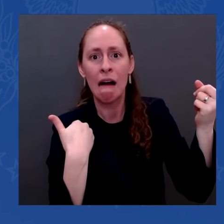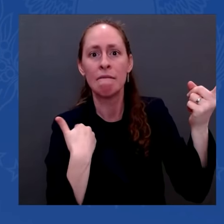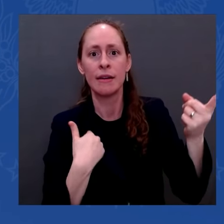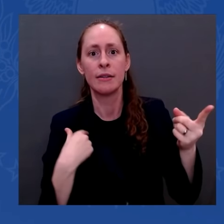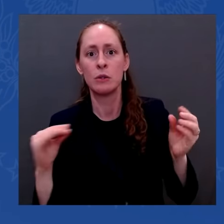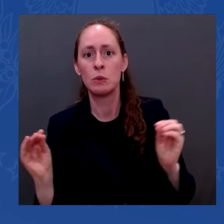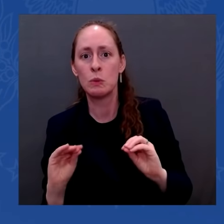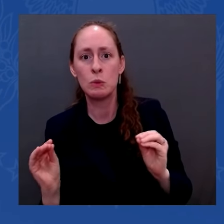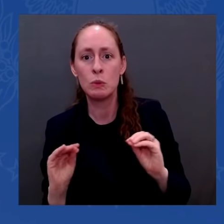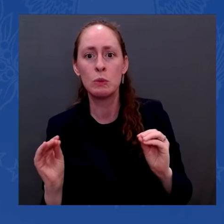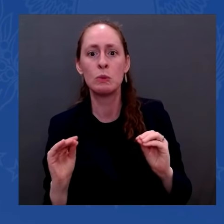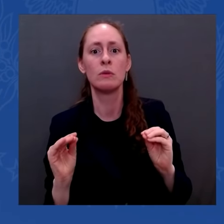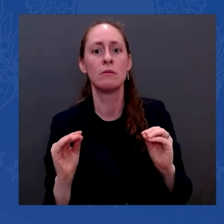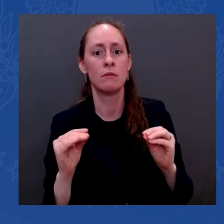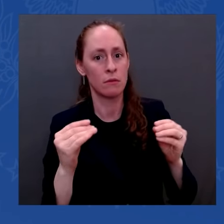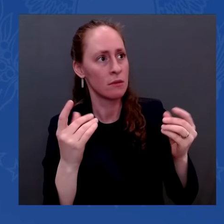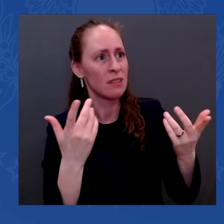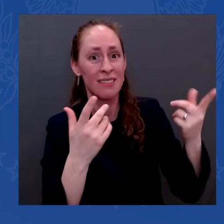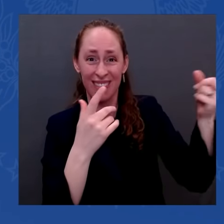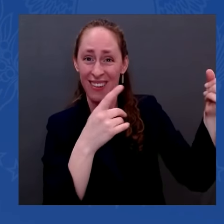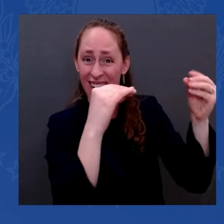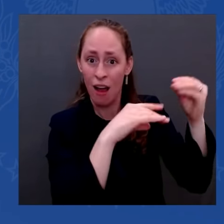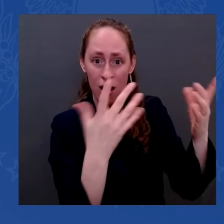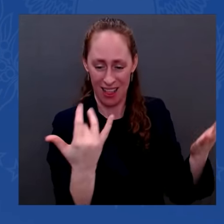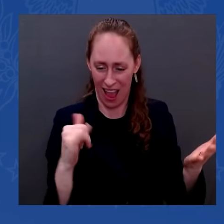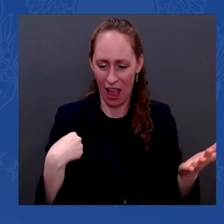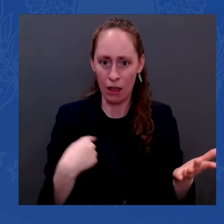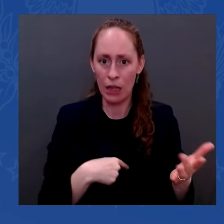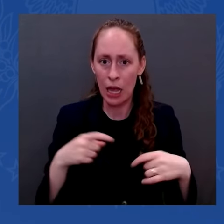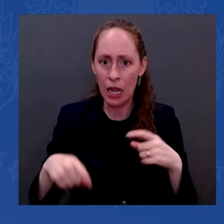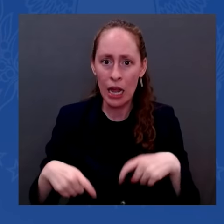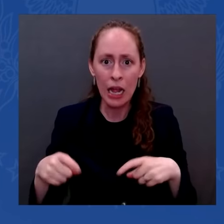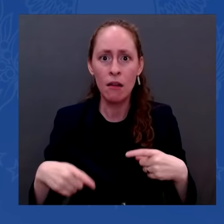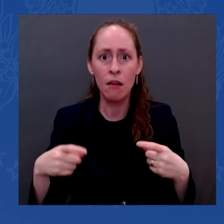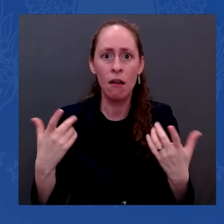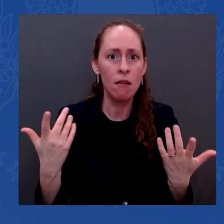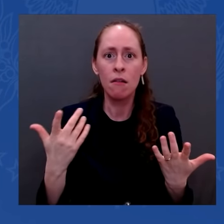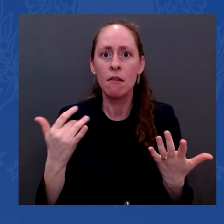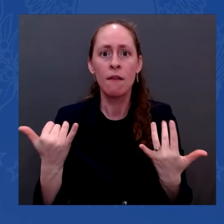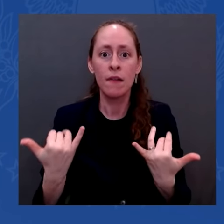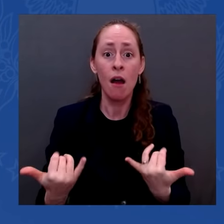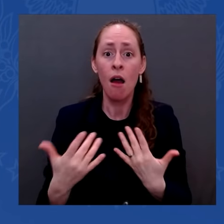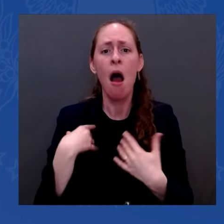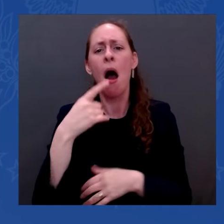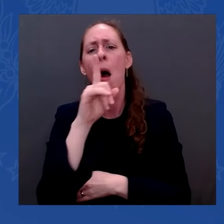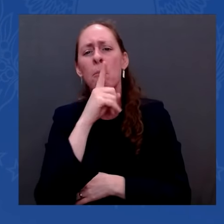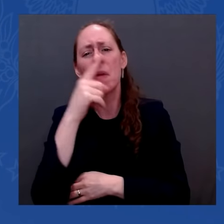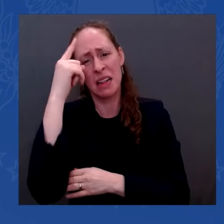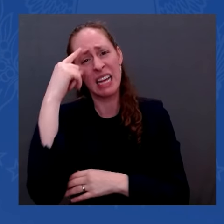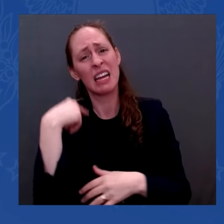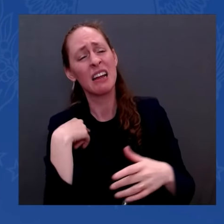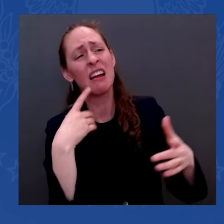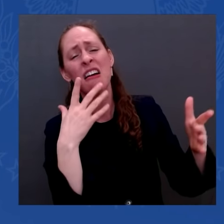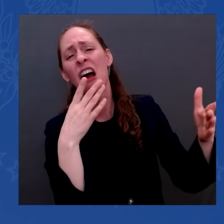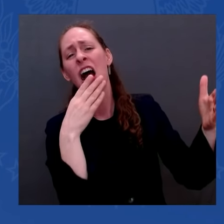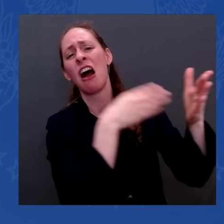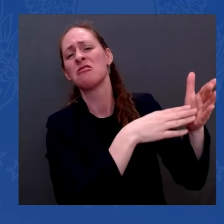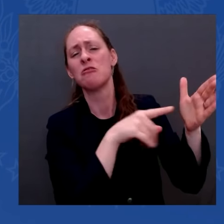And this is not anti-China or anti anything else; it's pro-American. That's why I'm taking action. Through the Department of Defense --